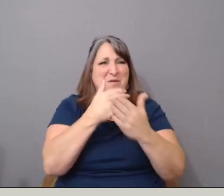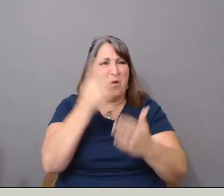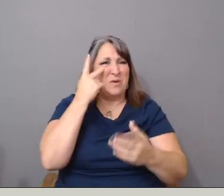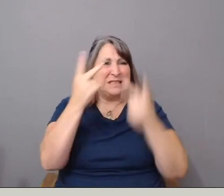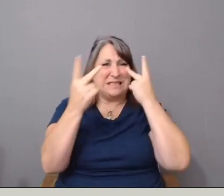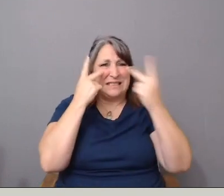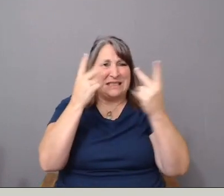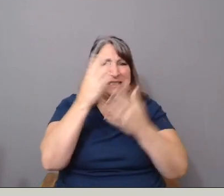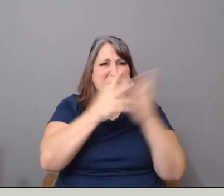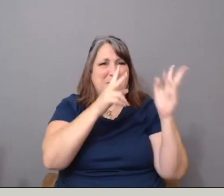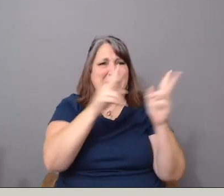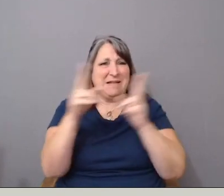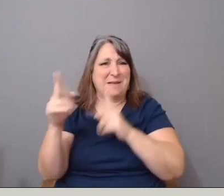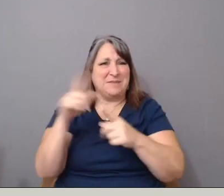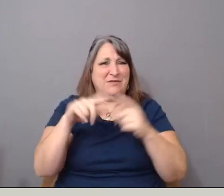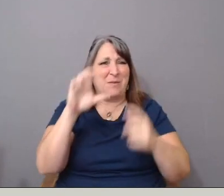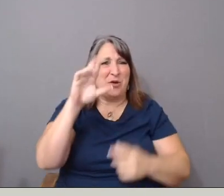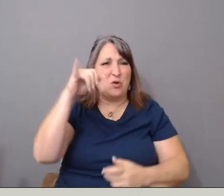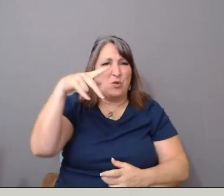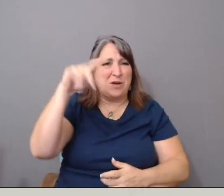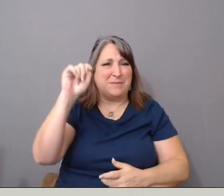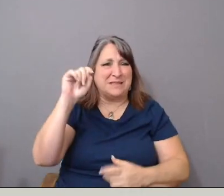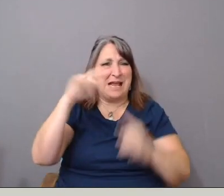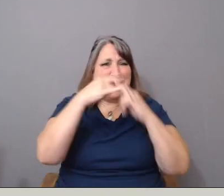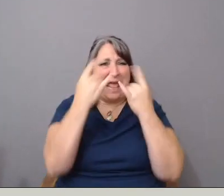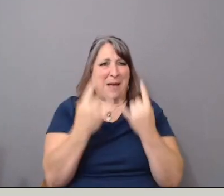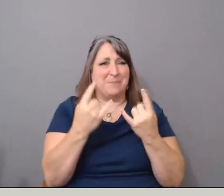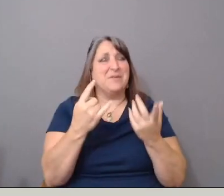can you just say, briefly, in the time that we have,